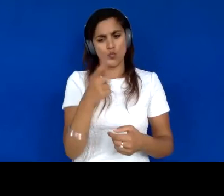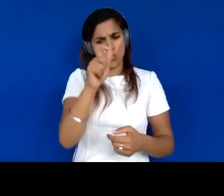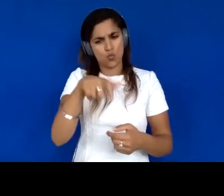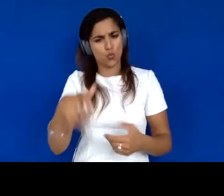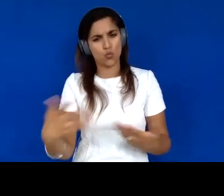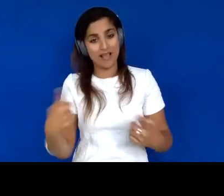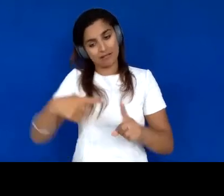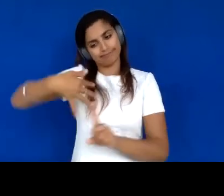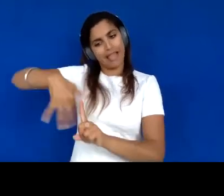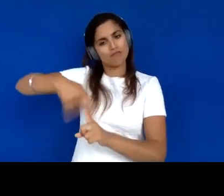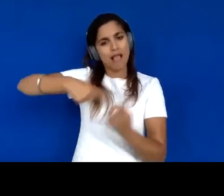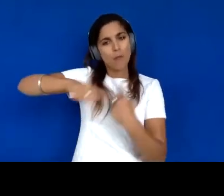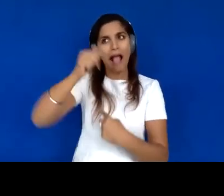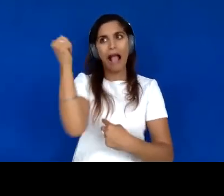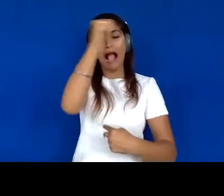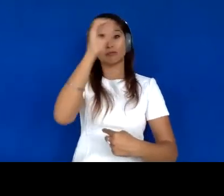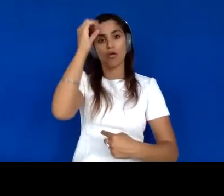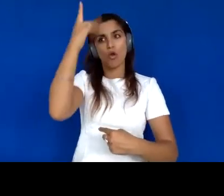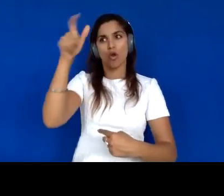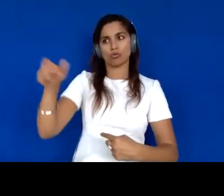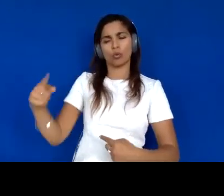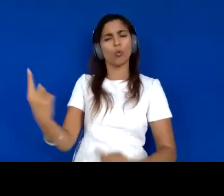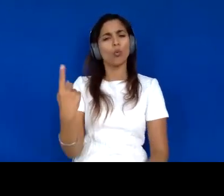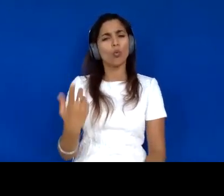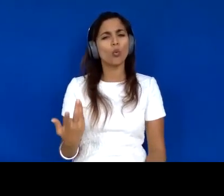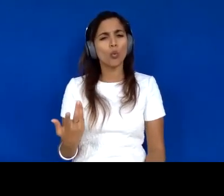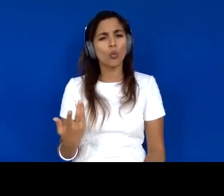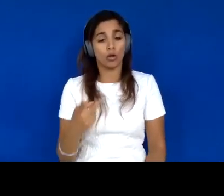now whilst these two images which are taken from Channel Four's 2012